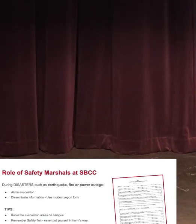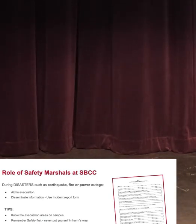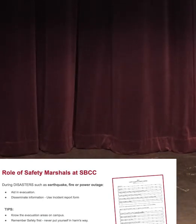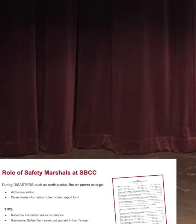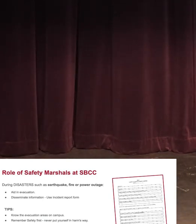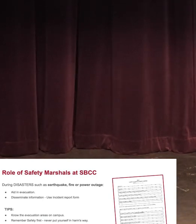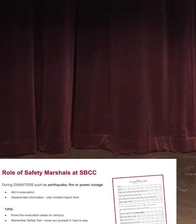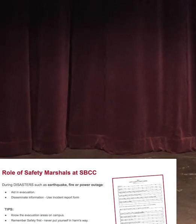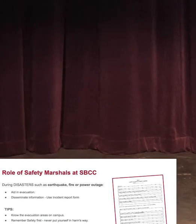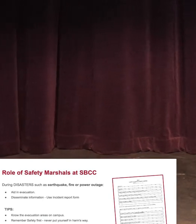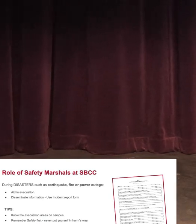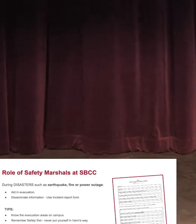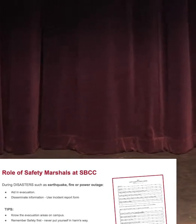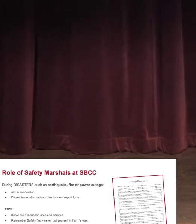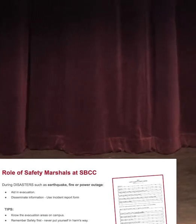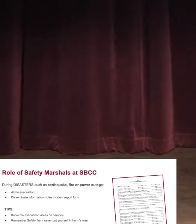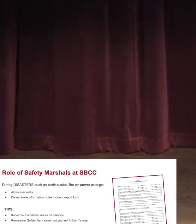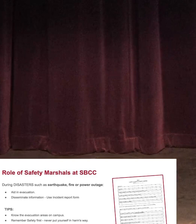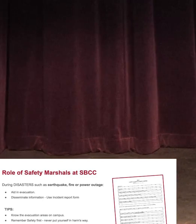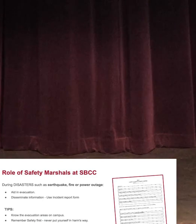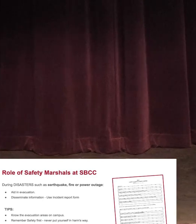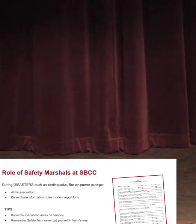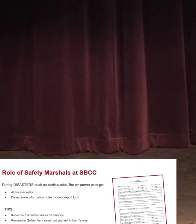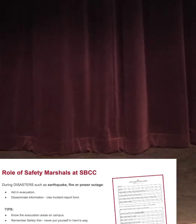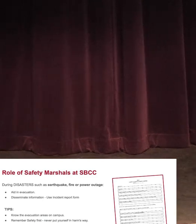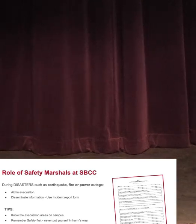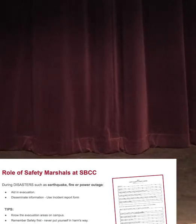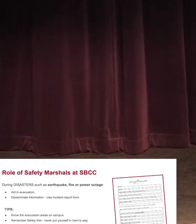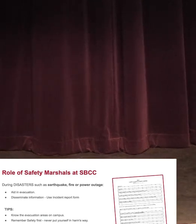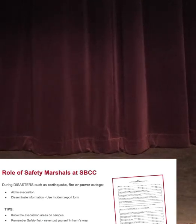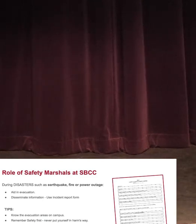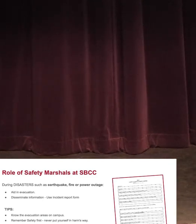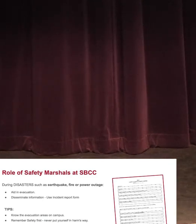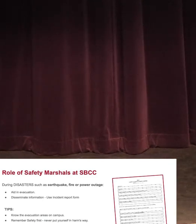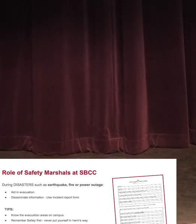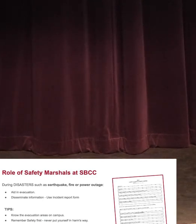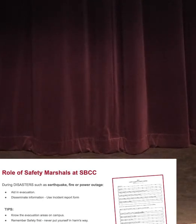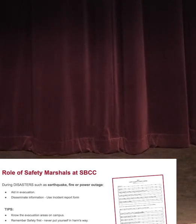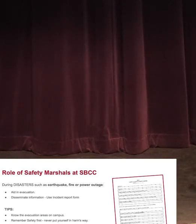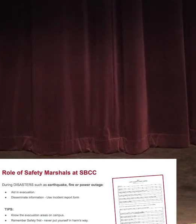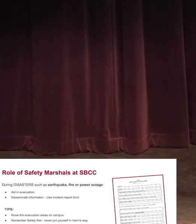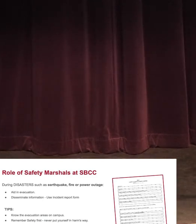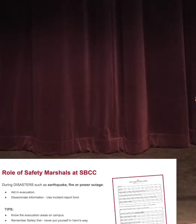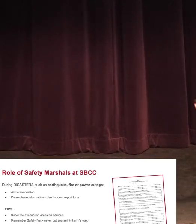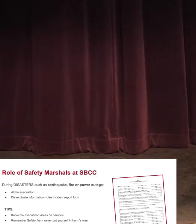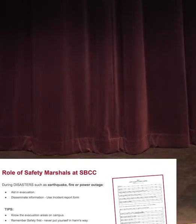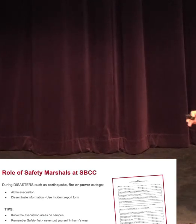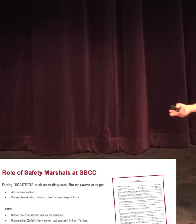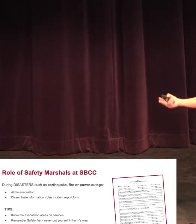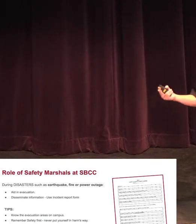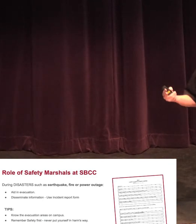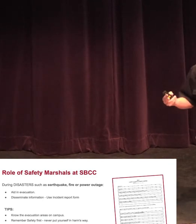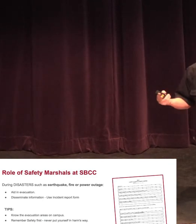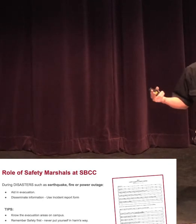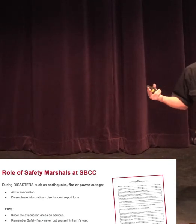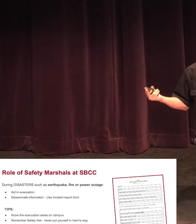So if they have time they will put on emergency vests and they have a bag that they can carry out that will help assist people and once you